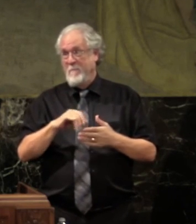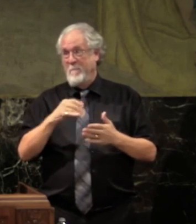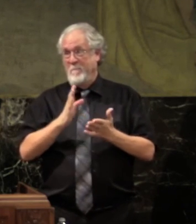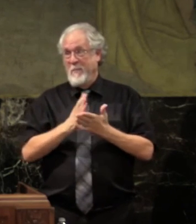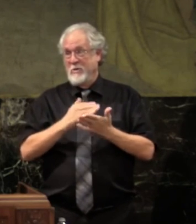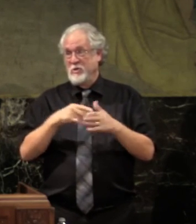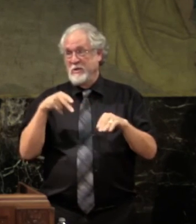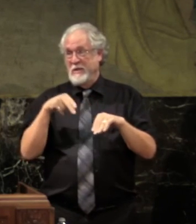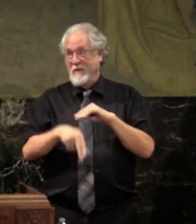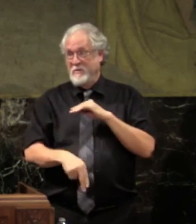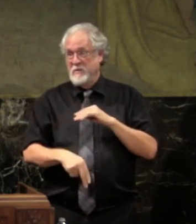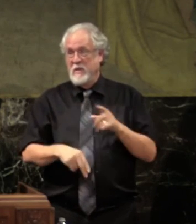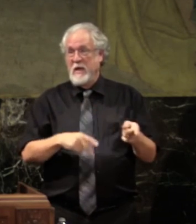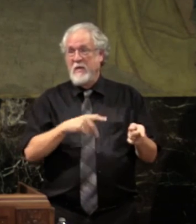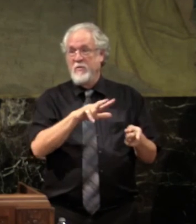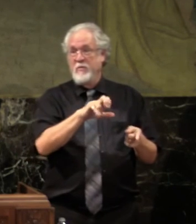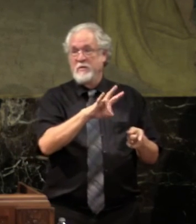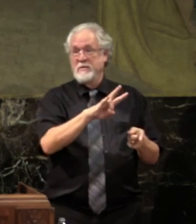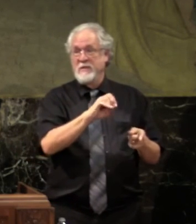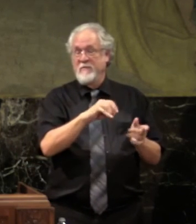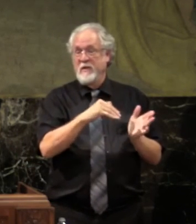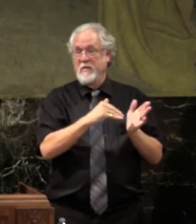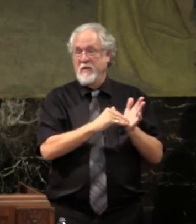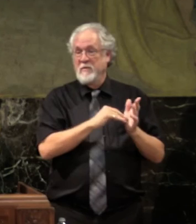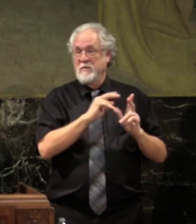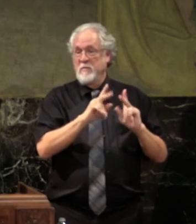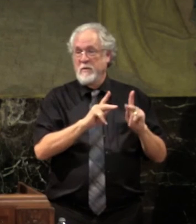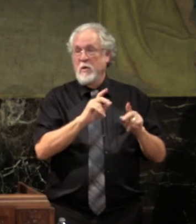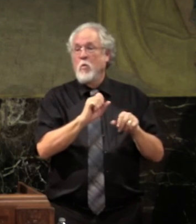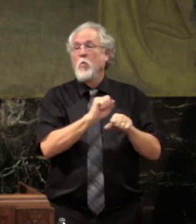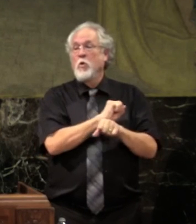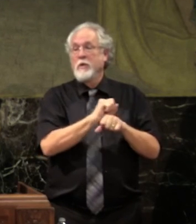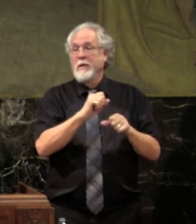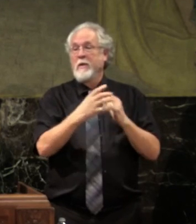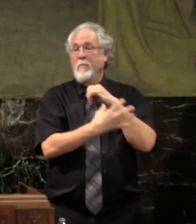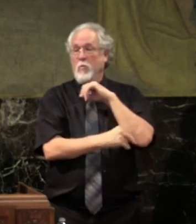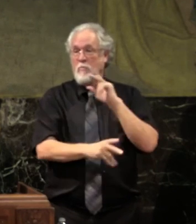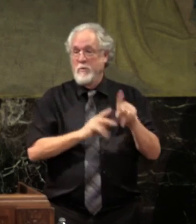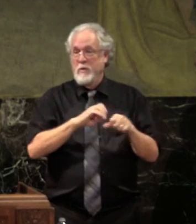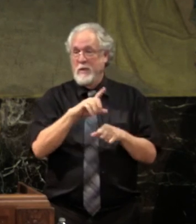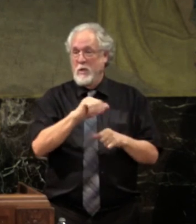about 370,000 working for people in Louisiana with health insurance who